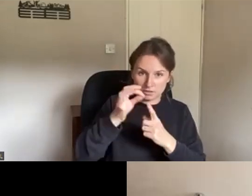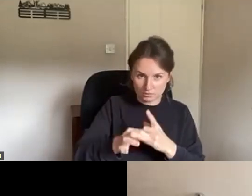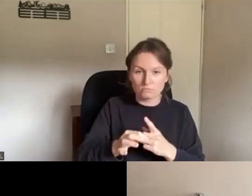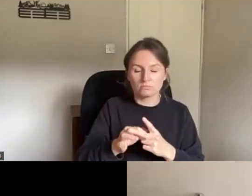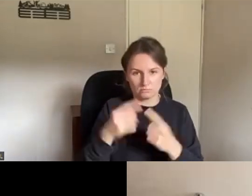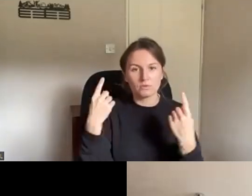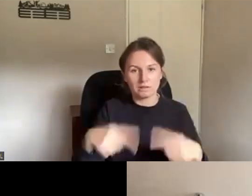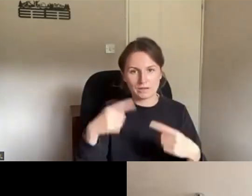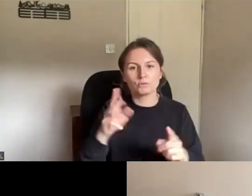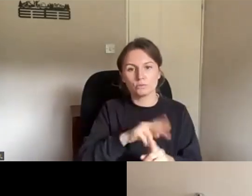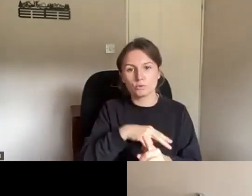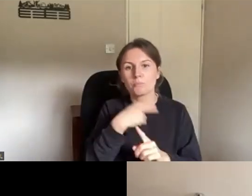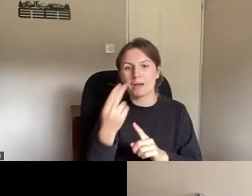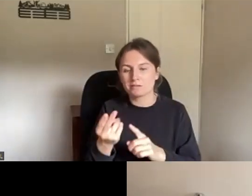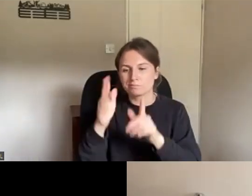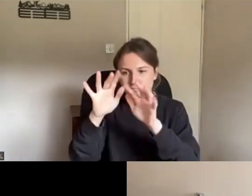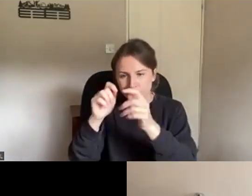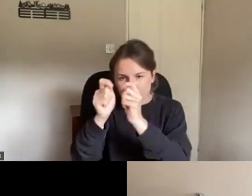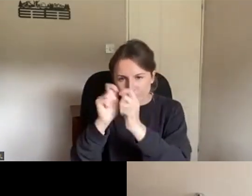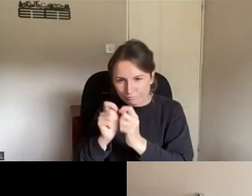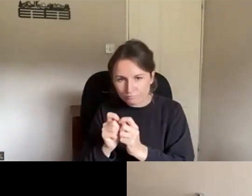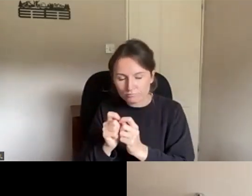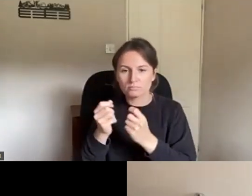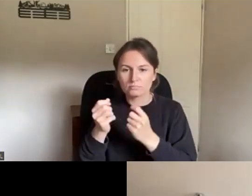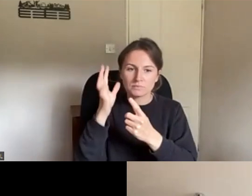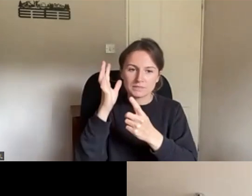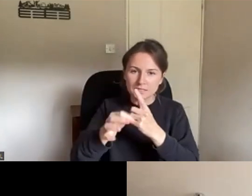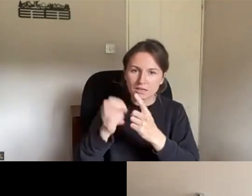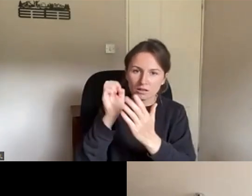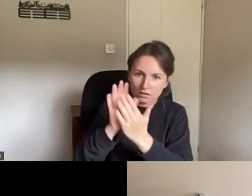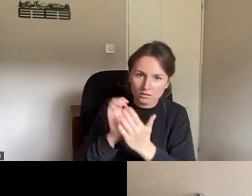and add more details or assets as long as it's before the entry period closes.